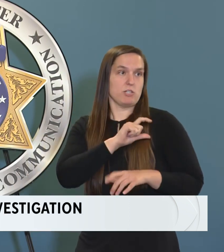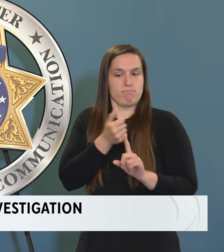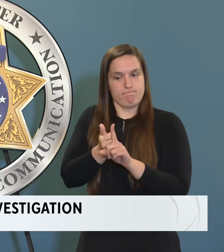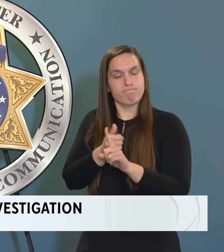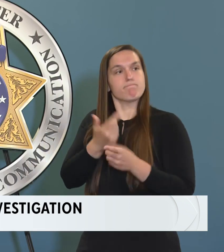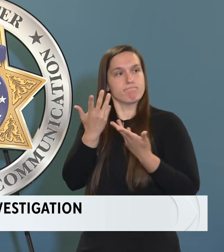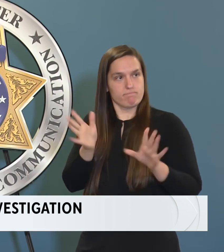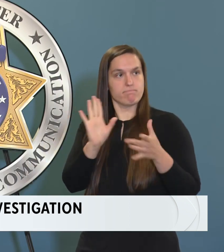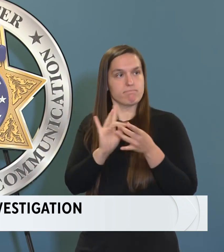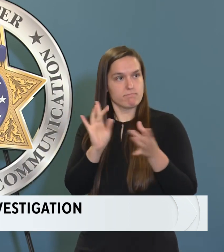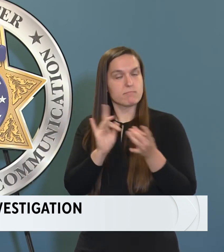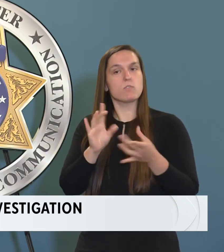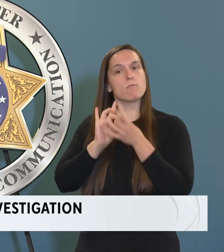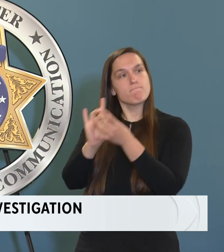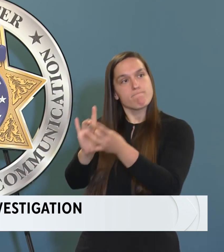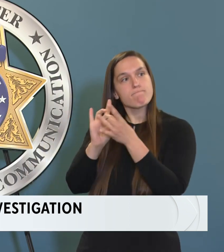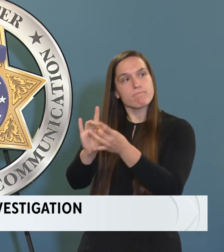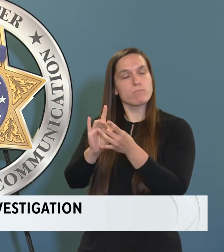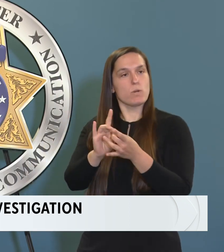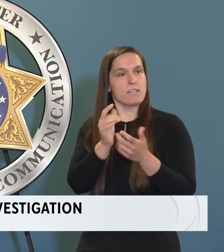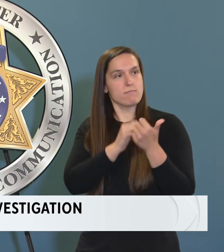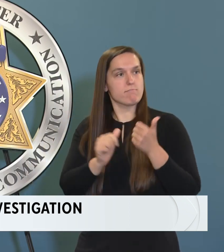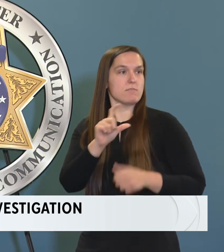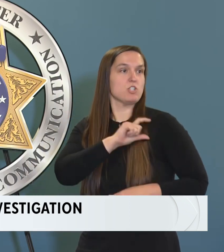SOME OF THINGS WE WORKED ON IN CONJUNCTION WITH THE SHERIFF'S